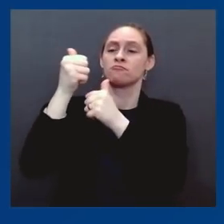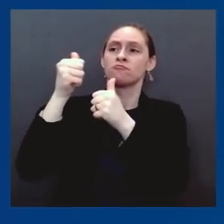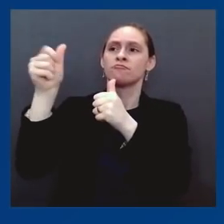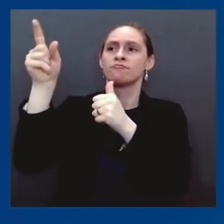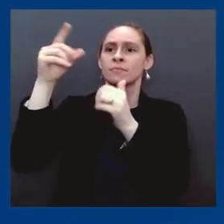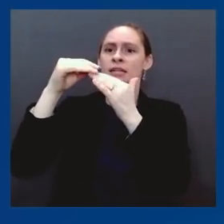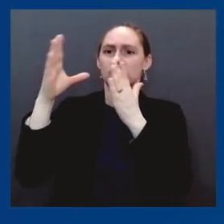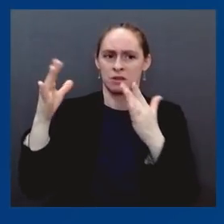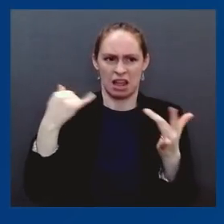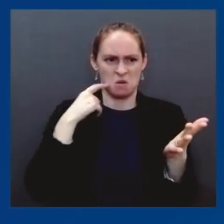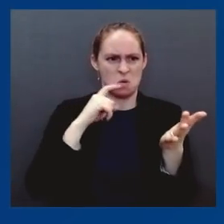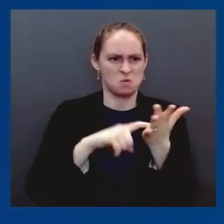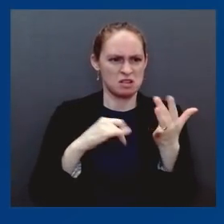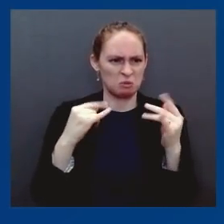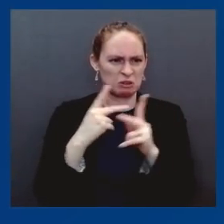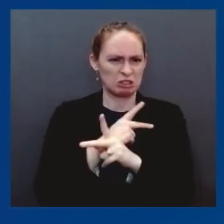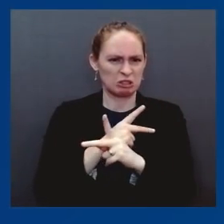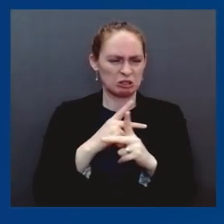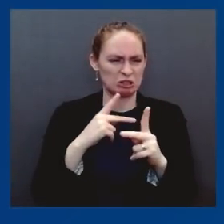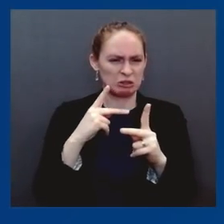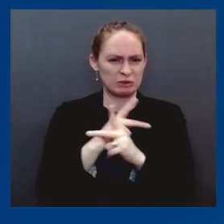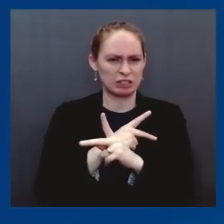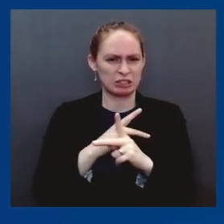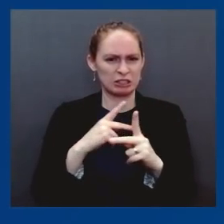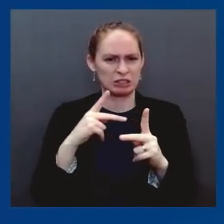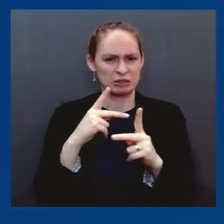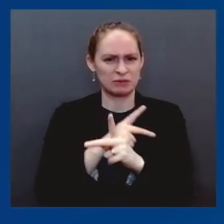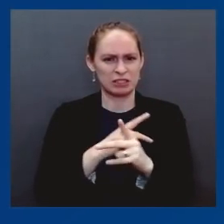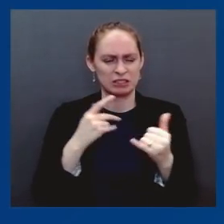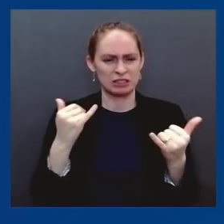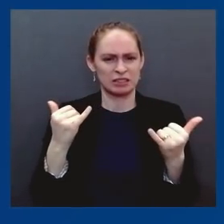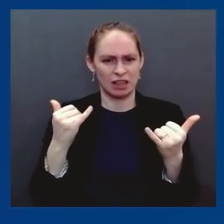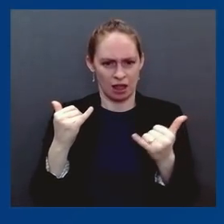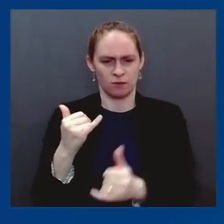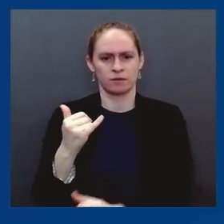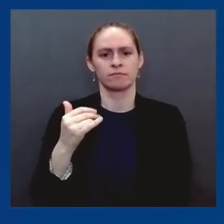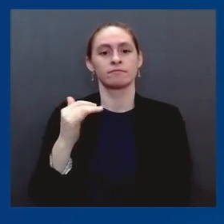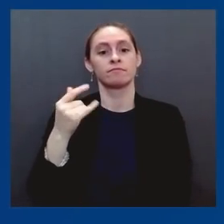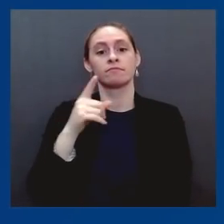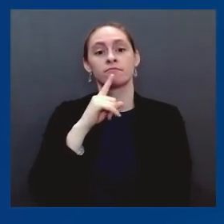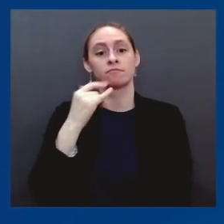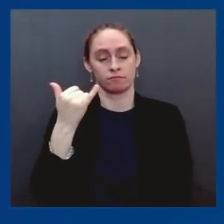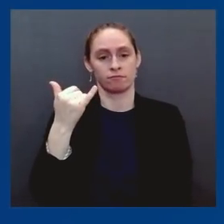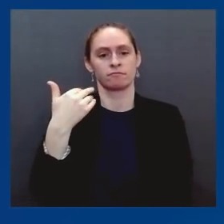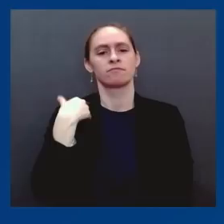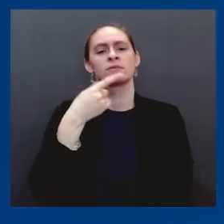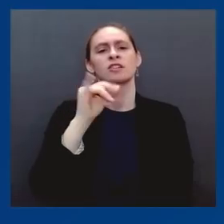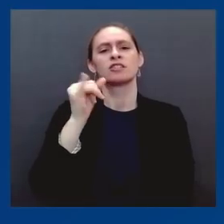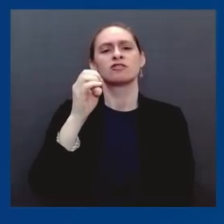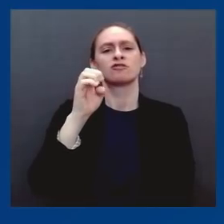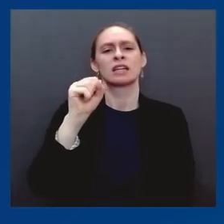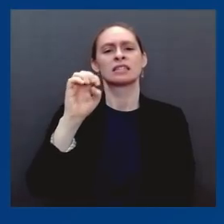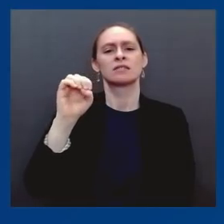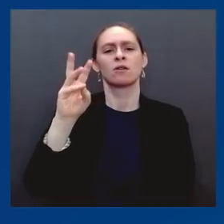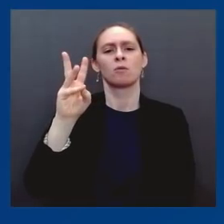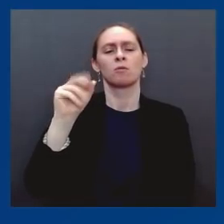call upon his followers in "Fox News land" to, quote, "ambush" Tony and his family, and to, quote,